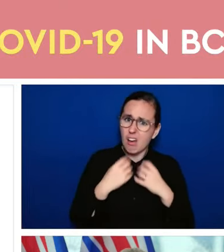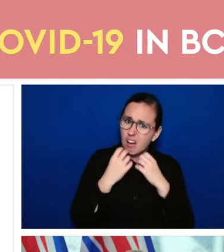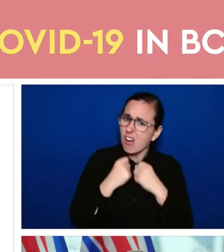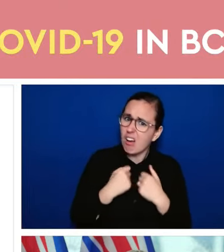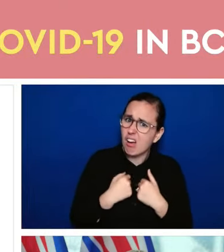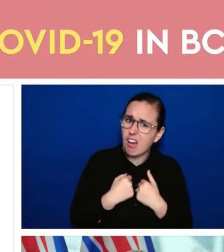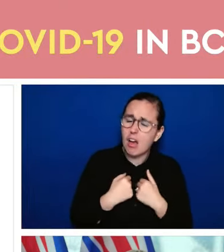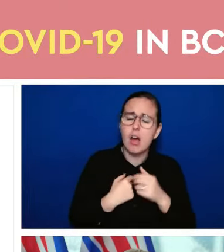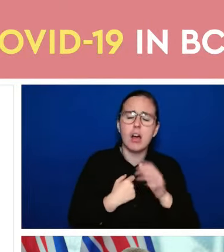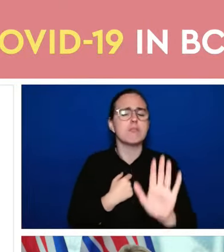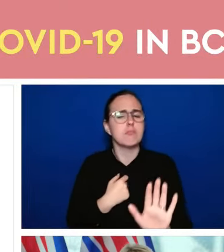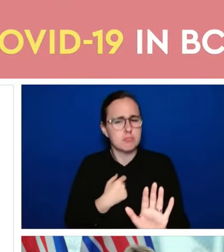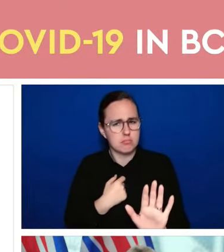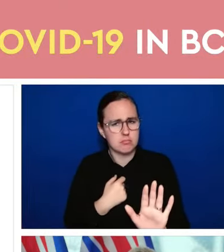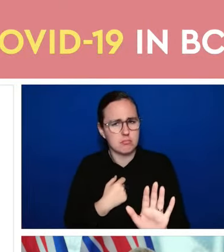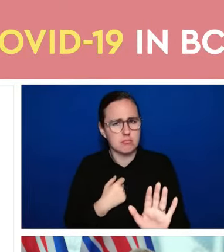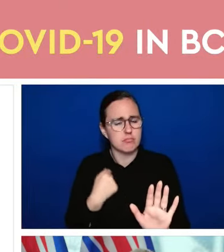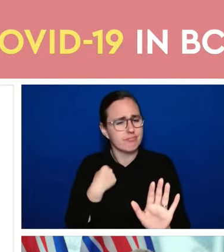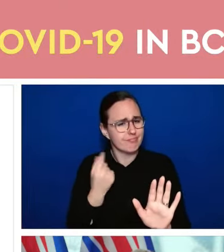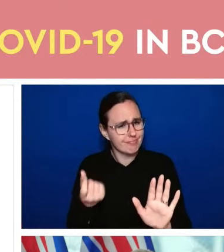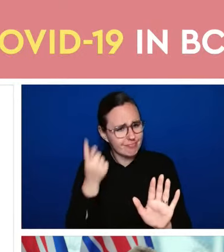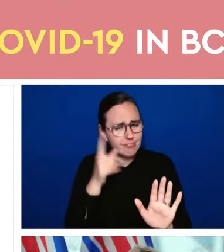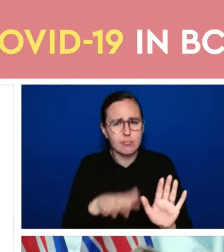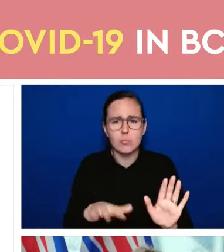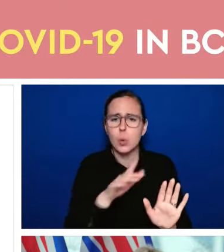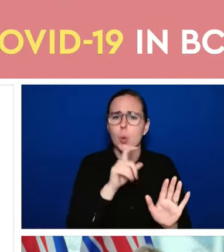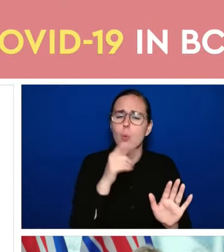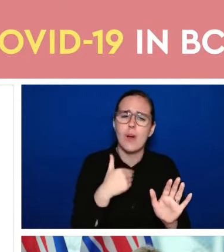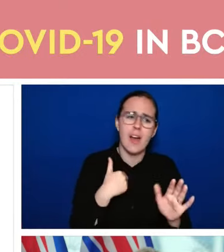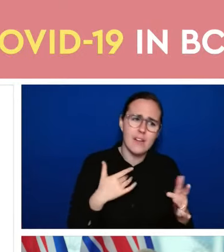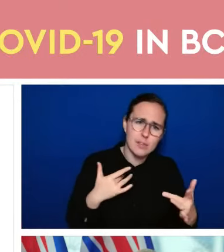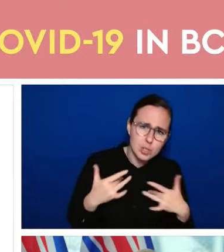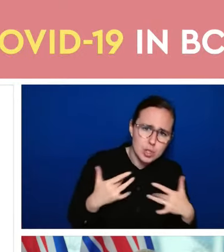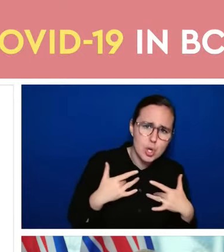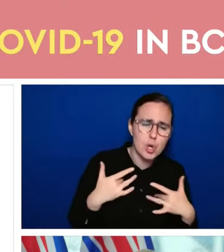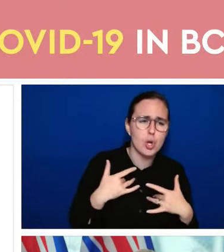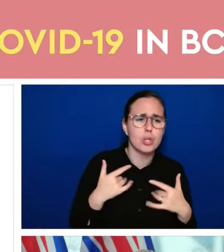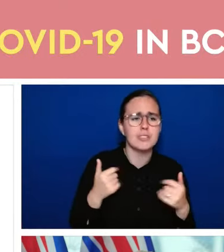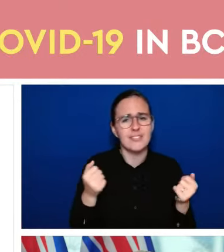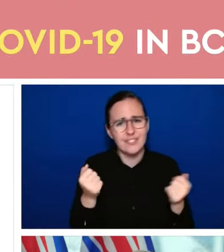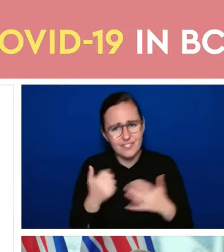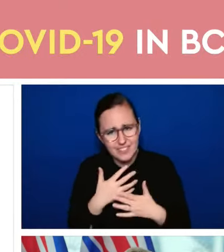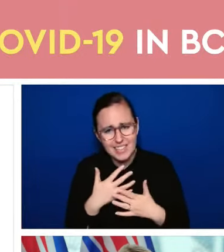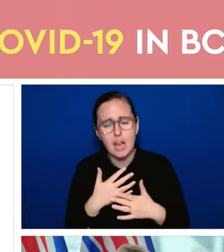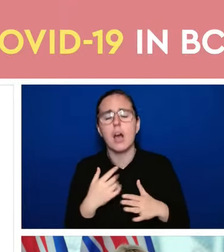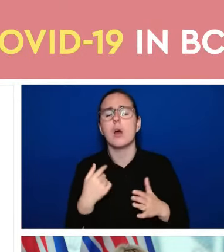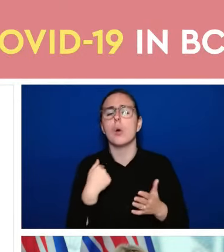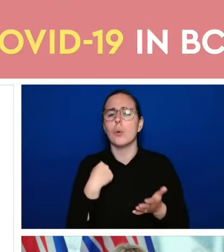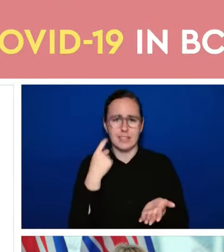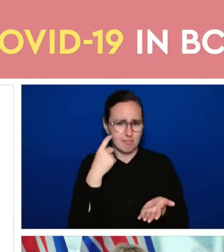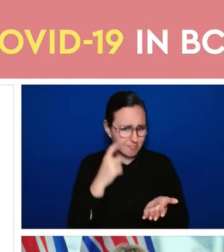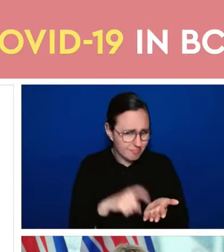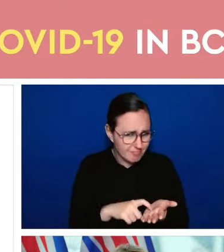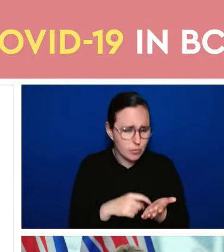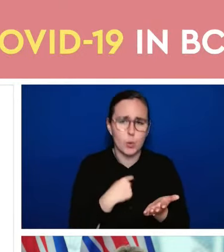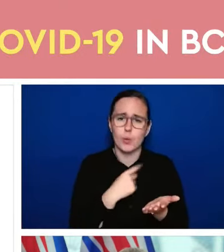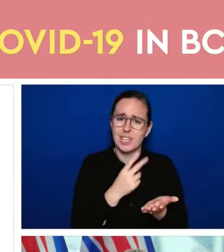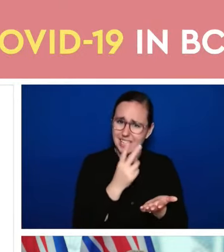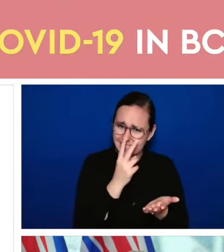your fears and assuring that you are being in her. In response I